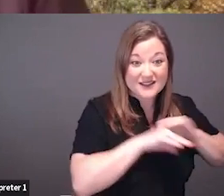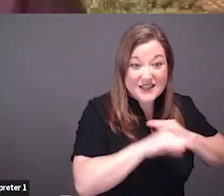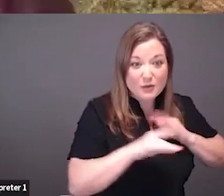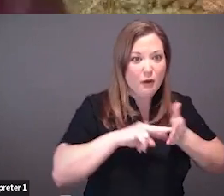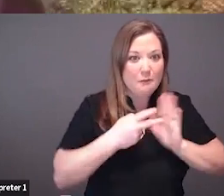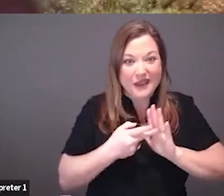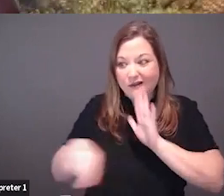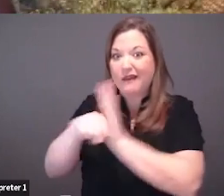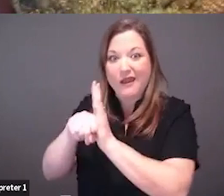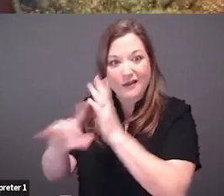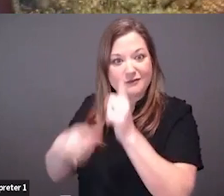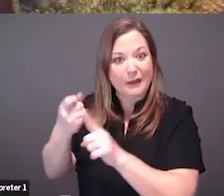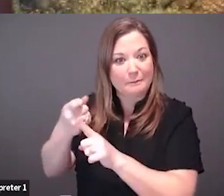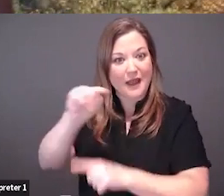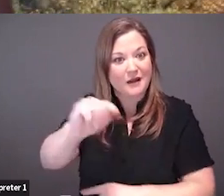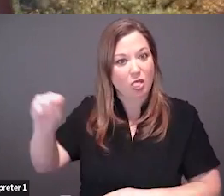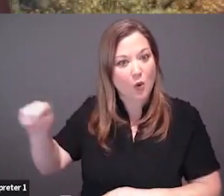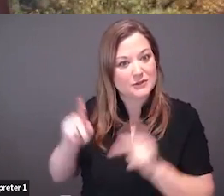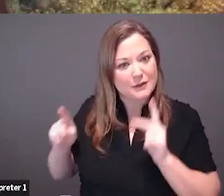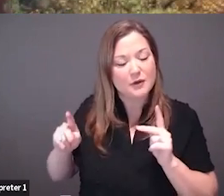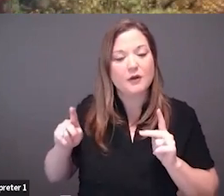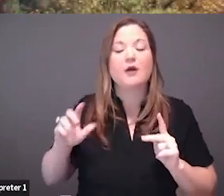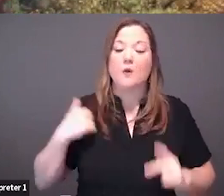This needs to be front and center more than I've seen it,